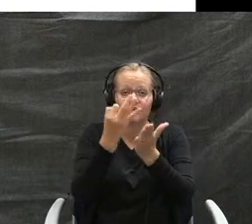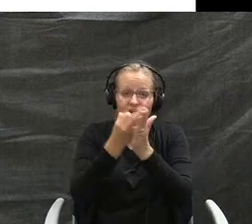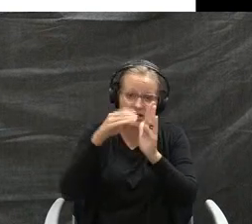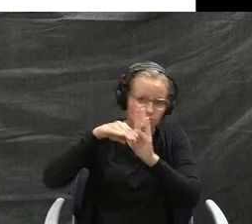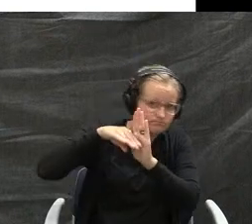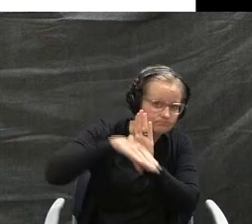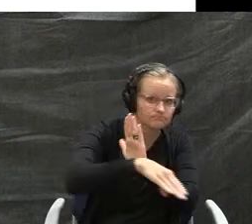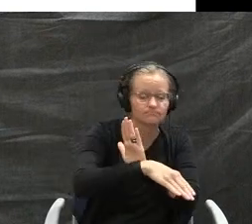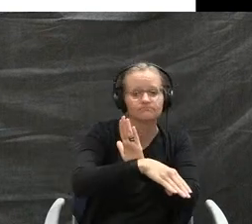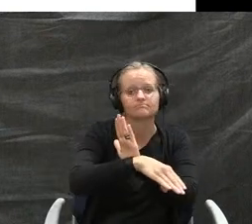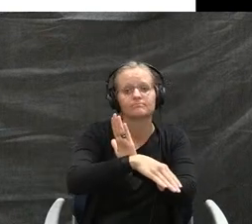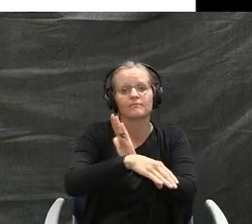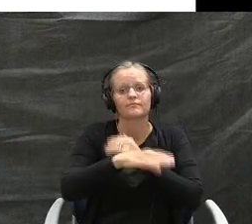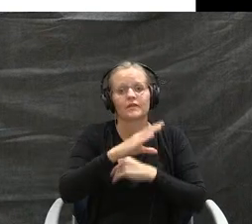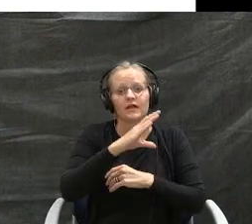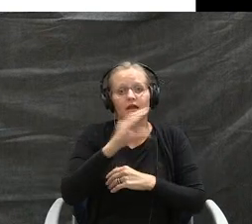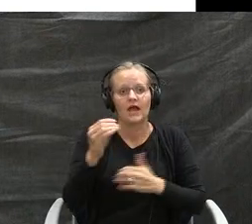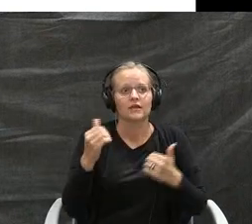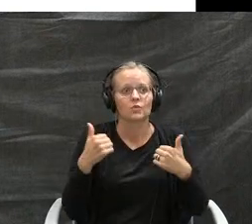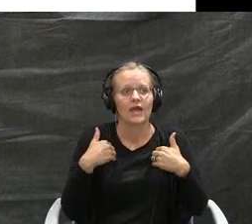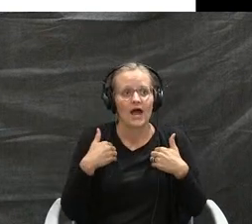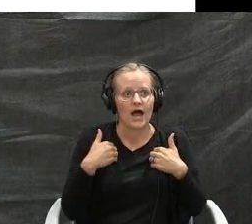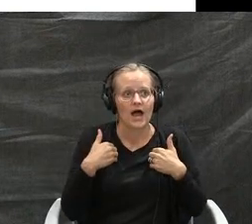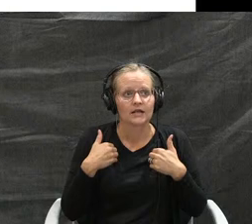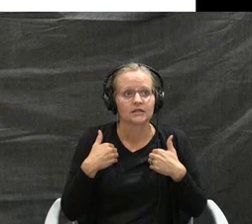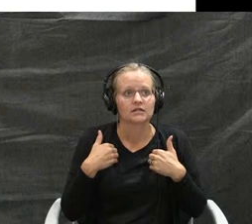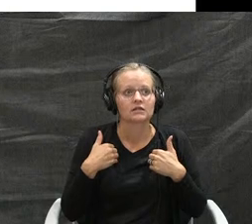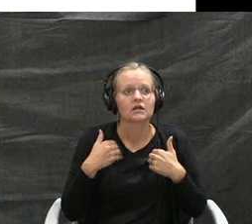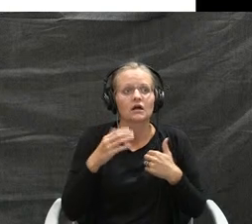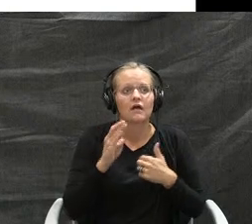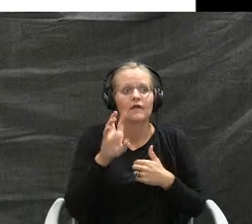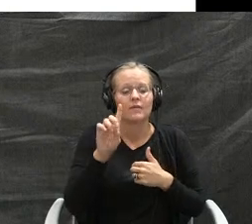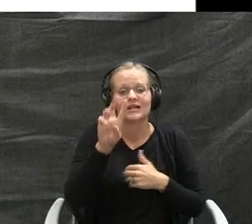Great Recession and we got we issued the bonds at 6.3% in